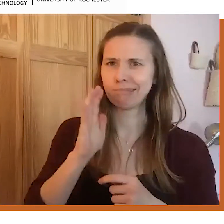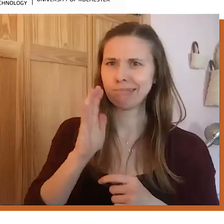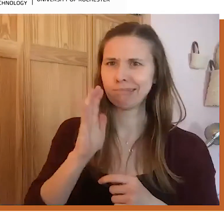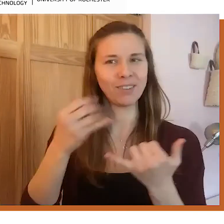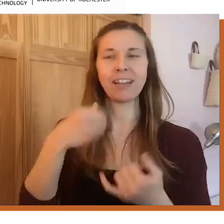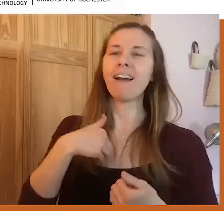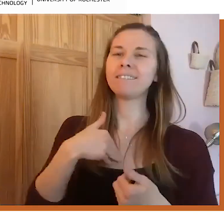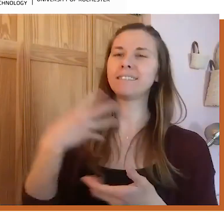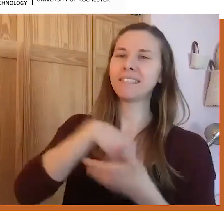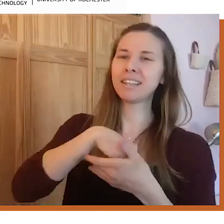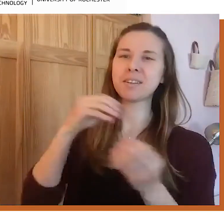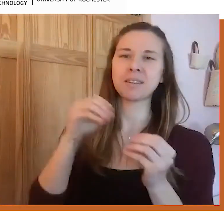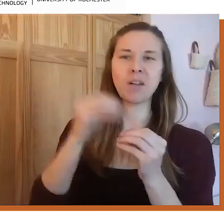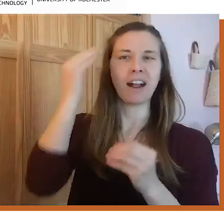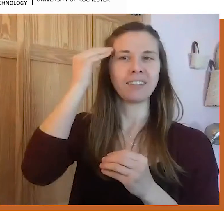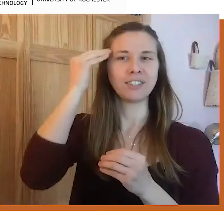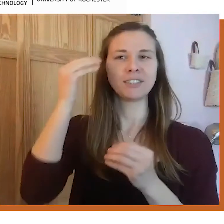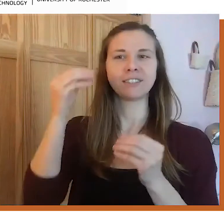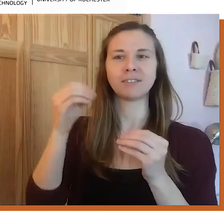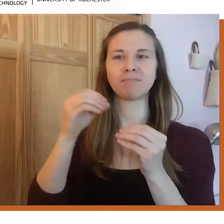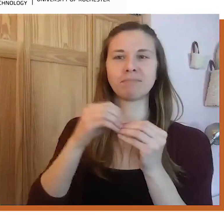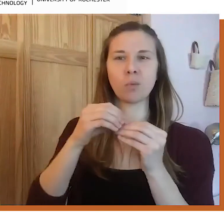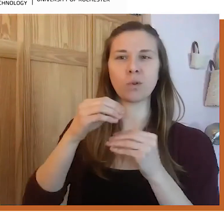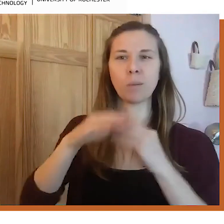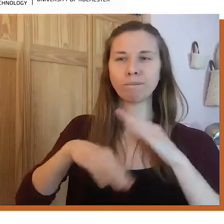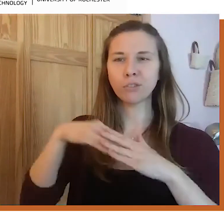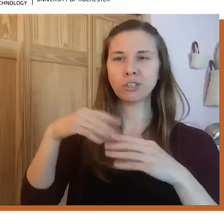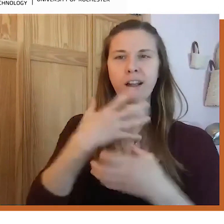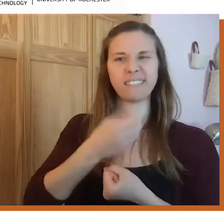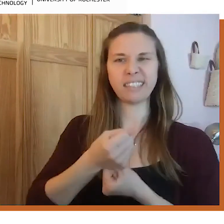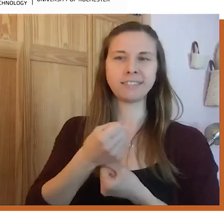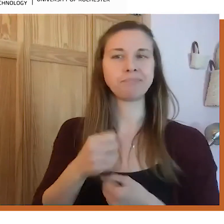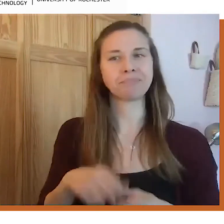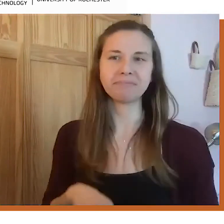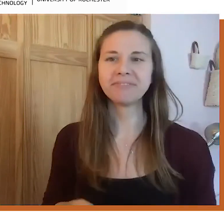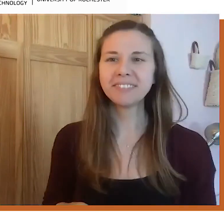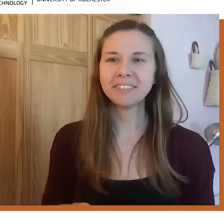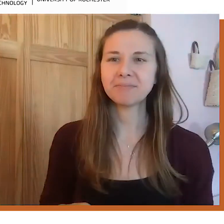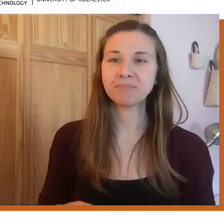but that helped me learn more knowledge, comfort, and confidence being in front of the camera,